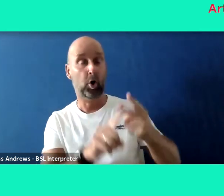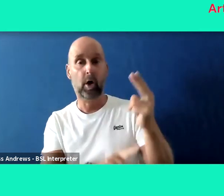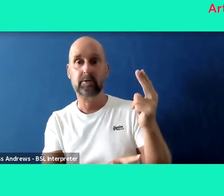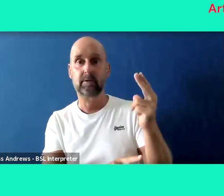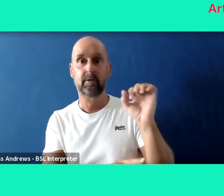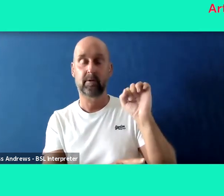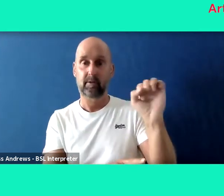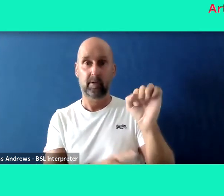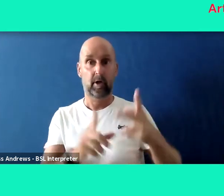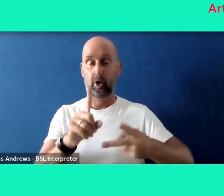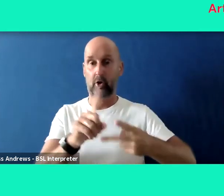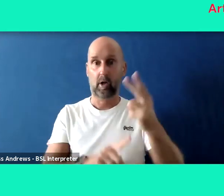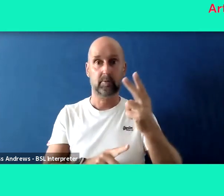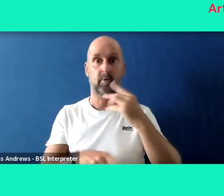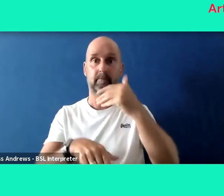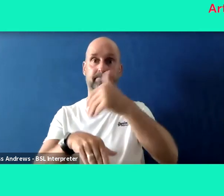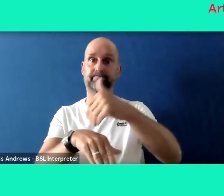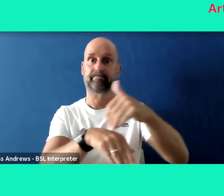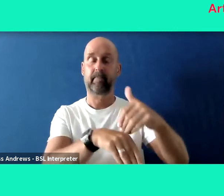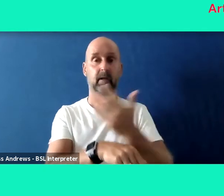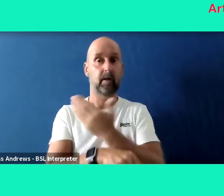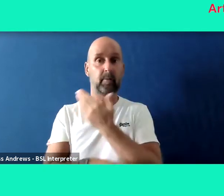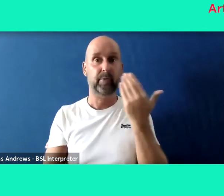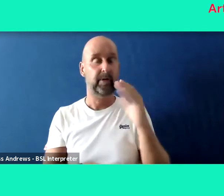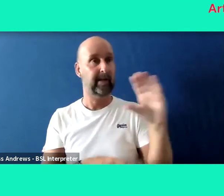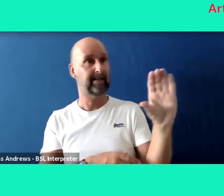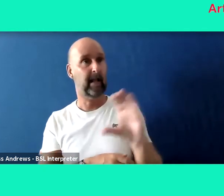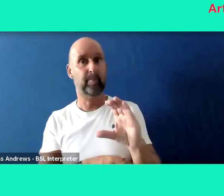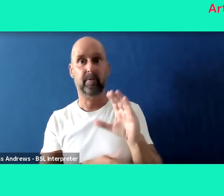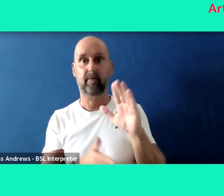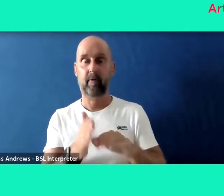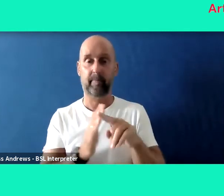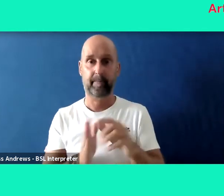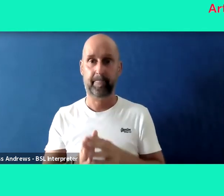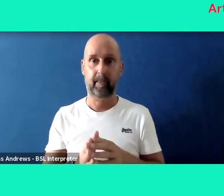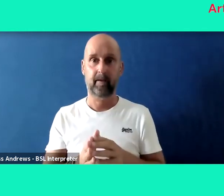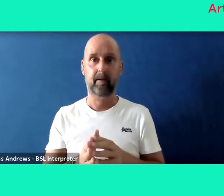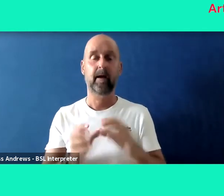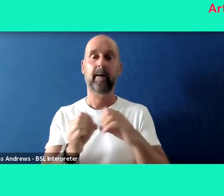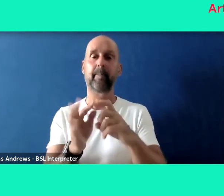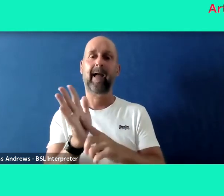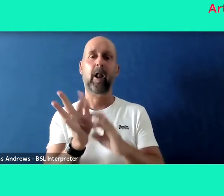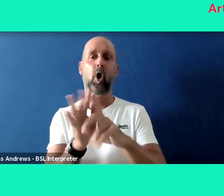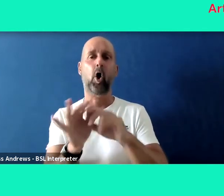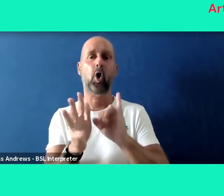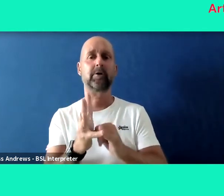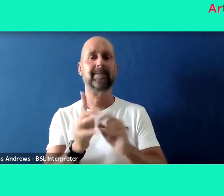and how that will hit those without the entitlement that ease brings I quote bell hooks from her book Teaching to Transgress: